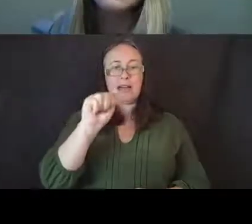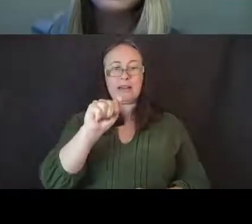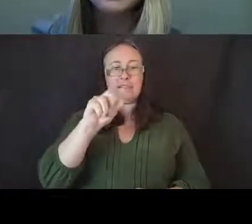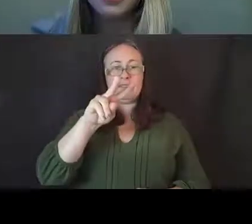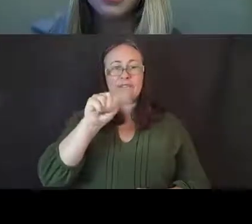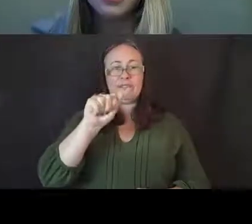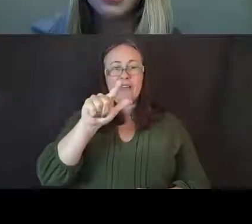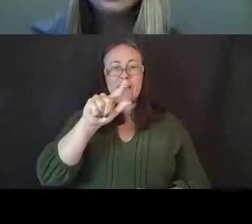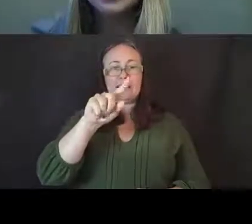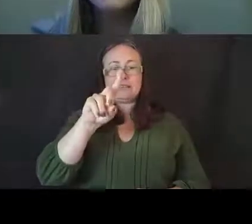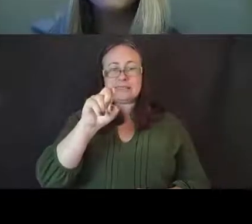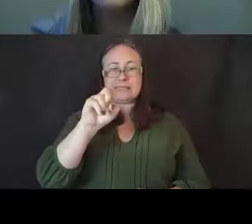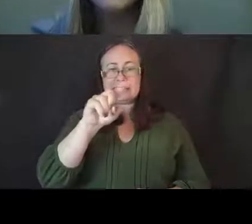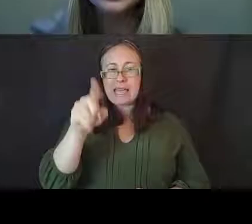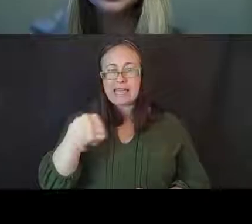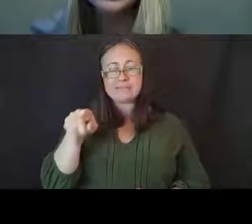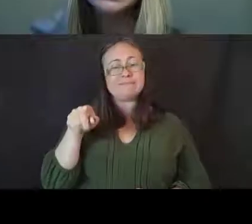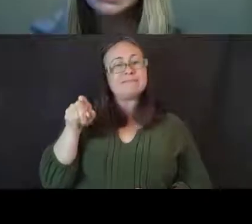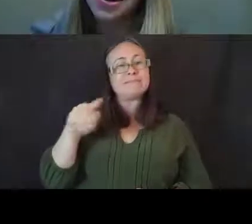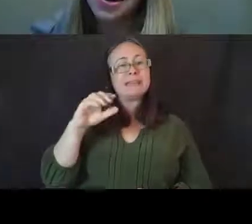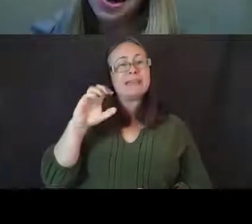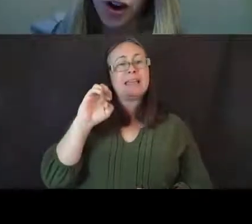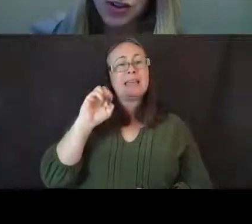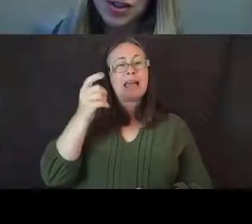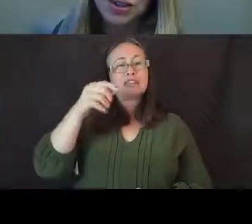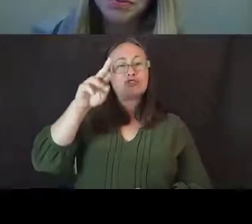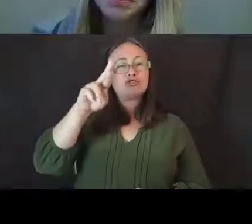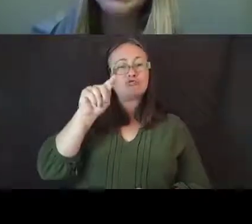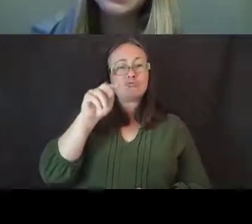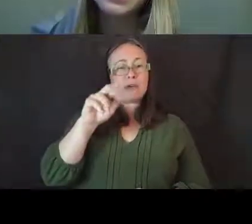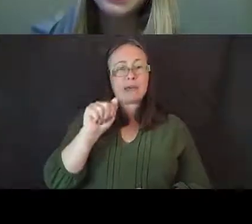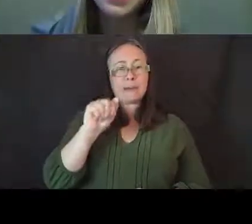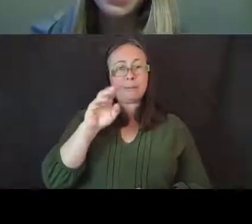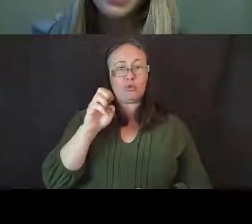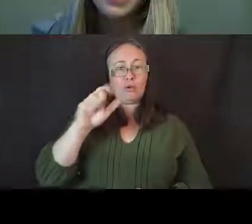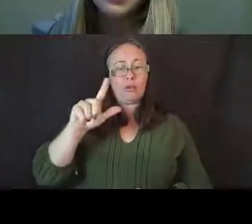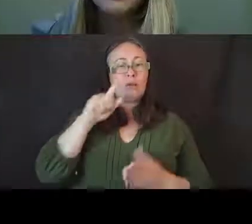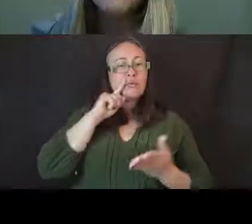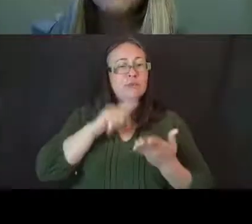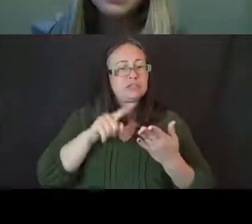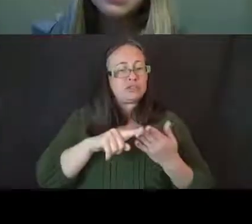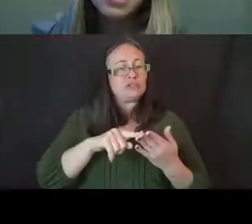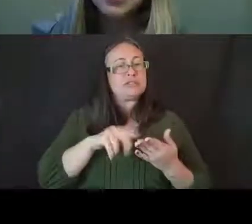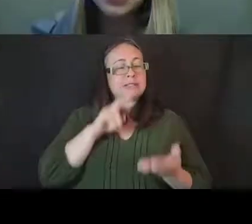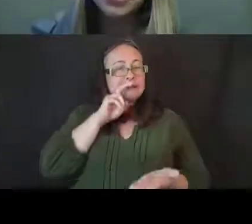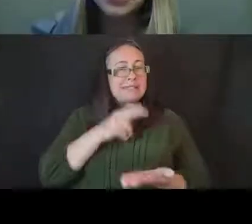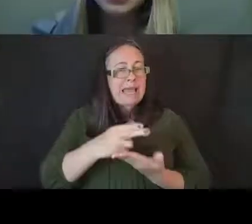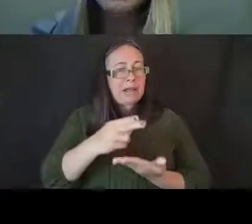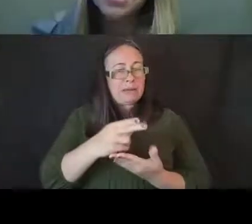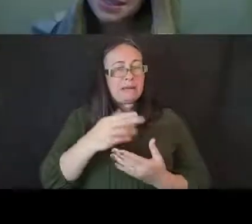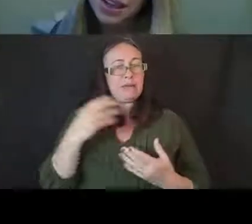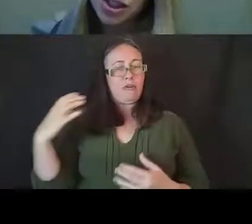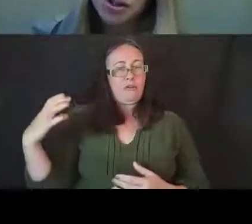is our Extramural Research Integrity Officer, and our format today will include our presentation